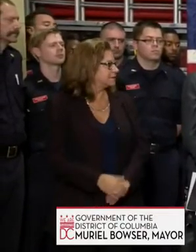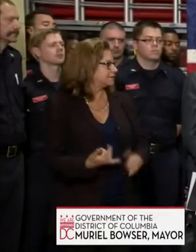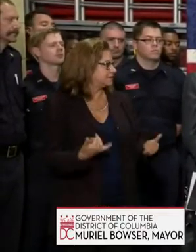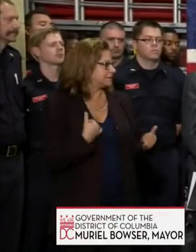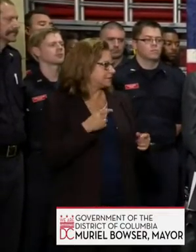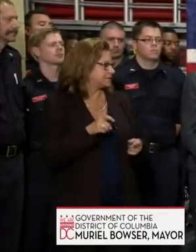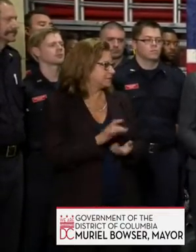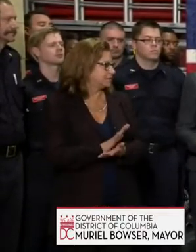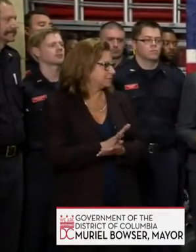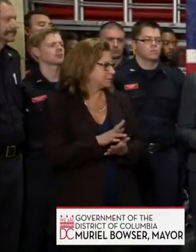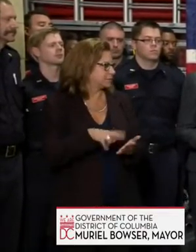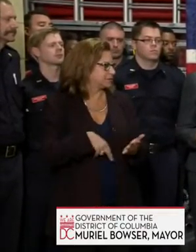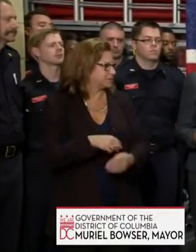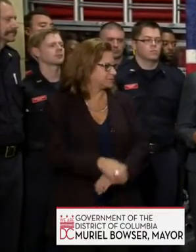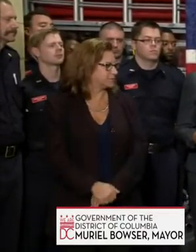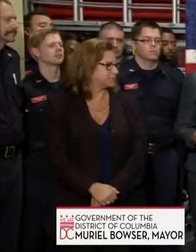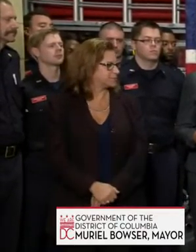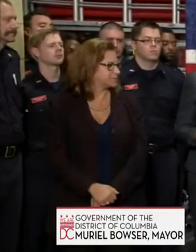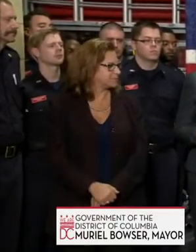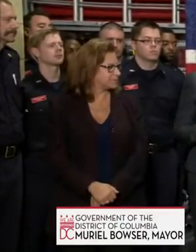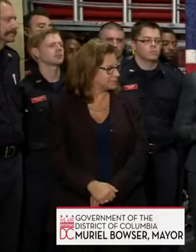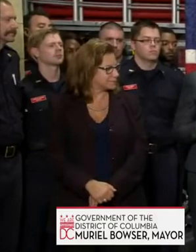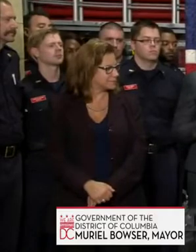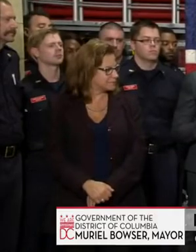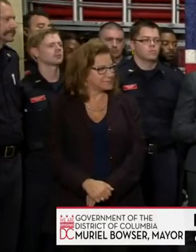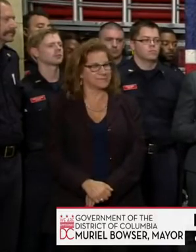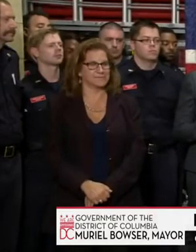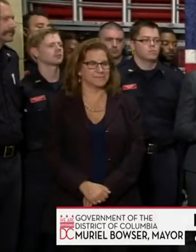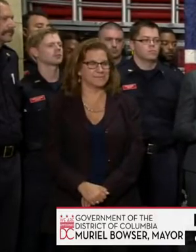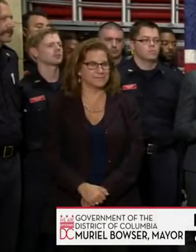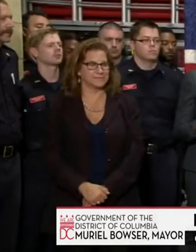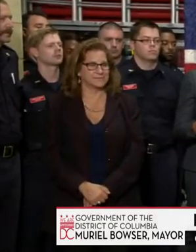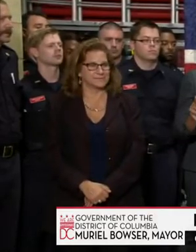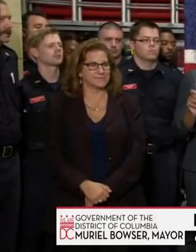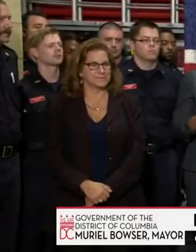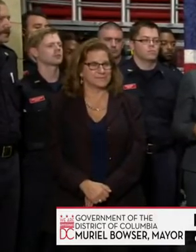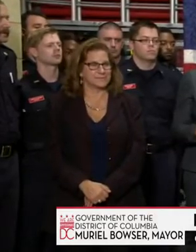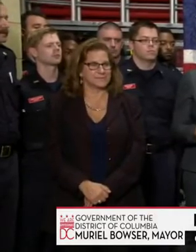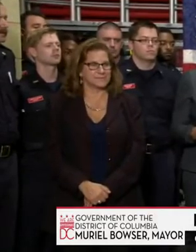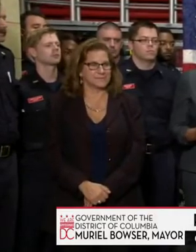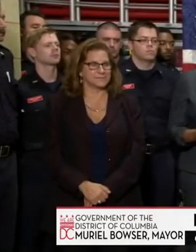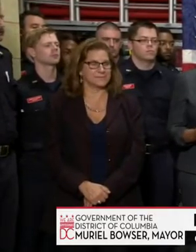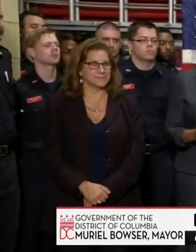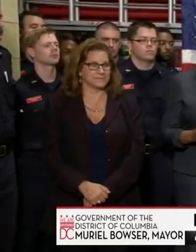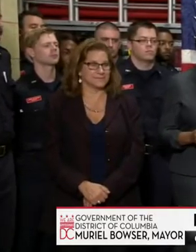BUT BEFORE I START TO READ IT AND I THINK COUNCILMEMBER